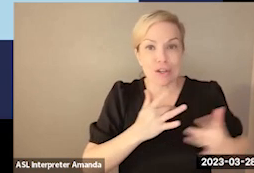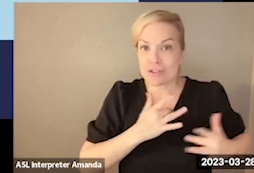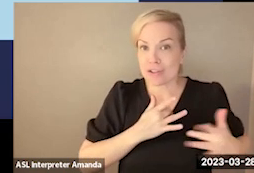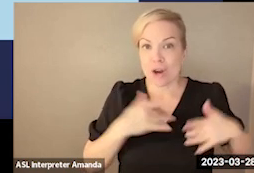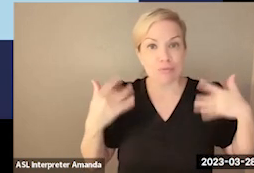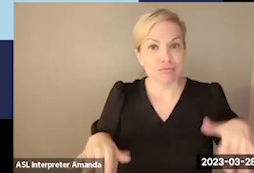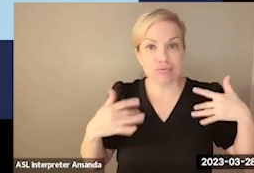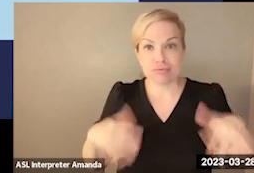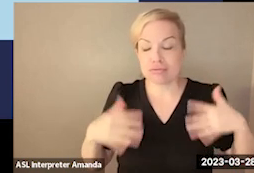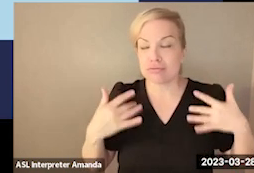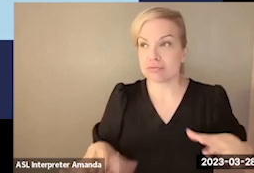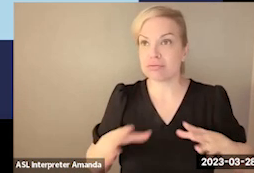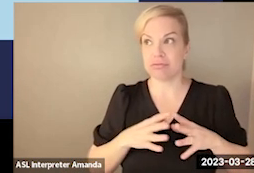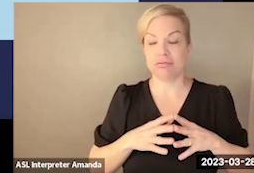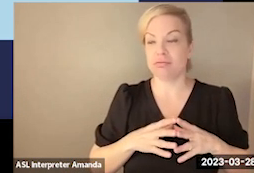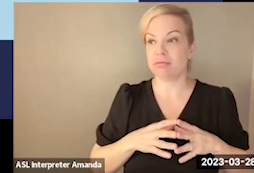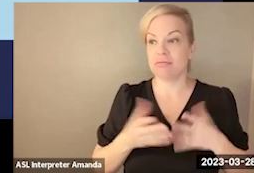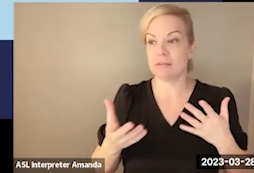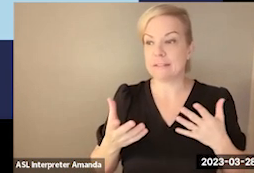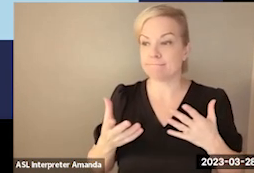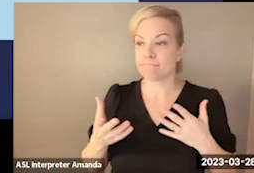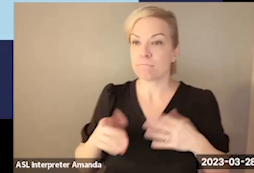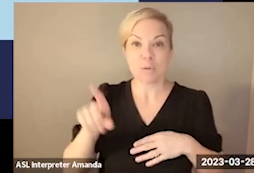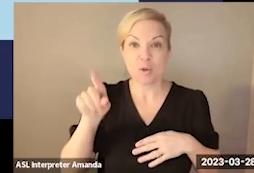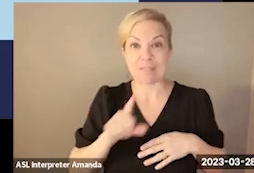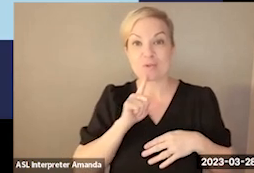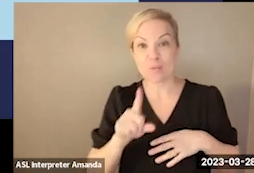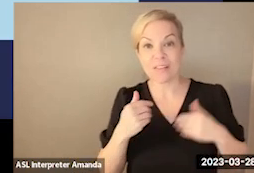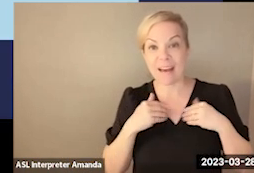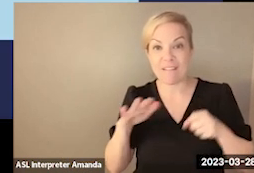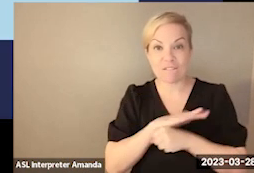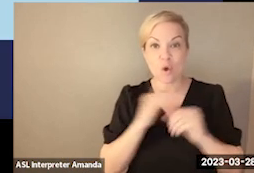Debbie Stine, Science & Technology Policy Academy: you know, not taking a full equity perspective on their presentation